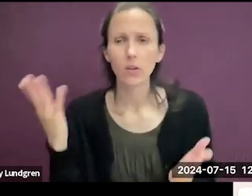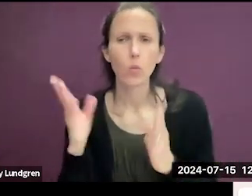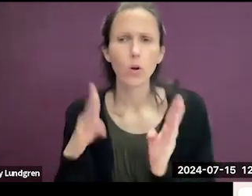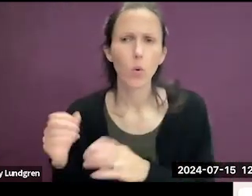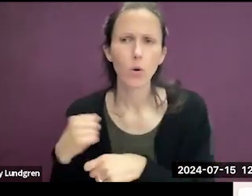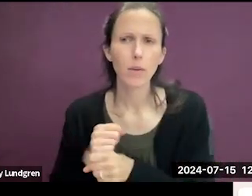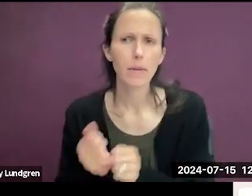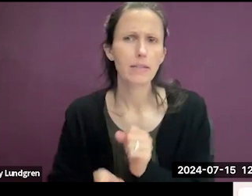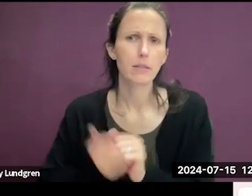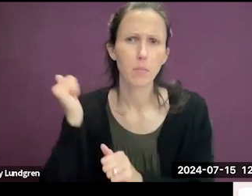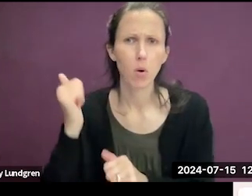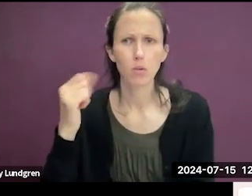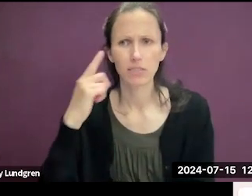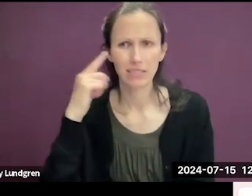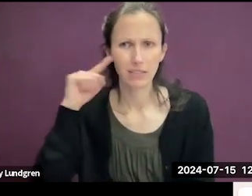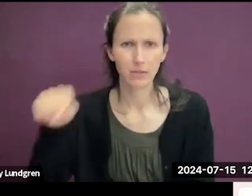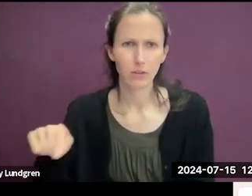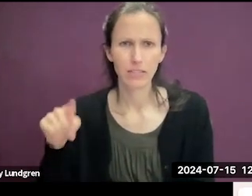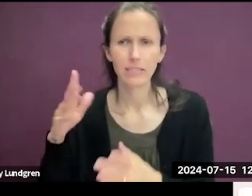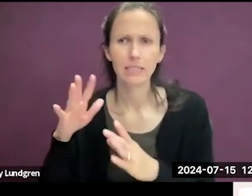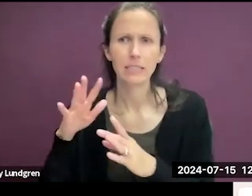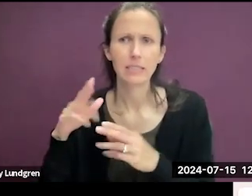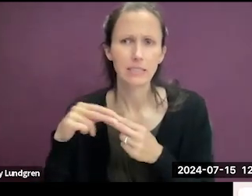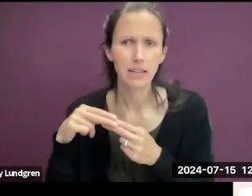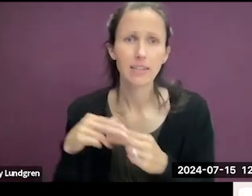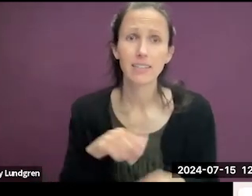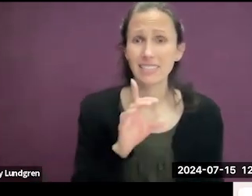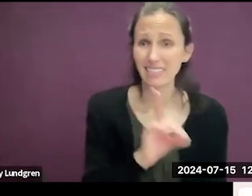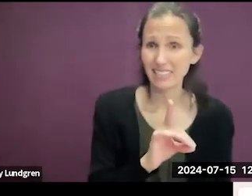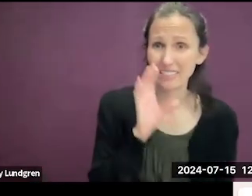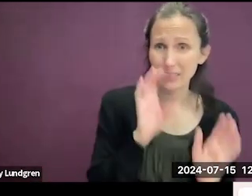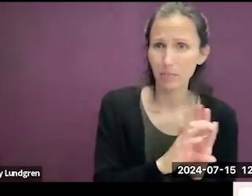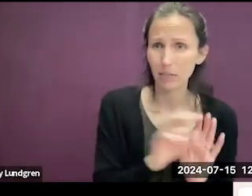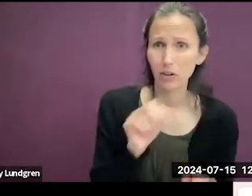D is a colorful image of a duck. And E is, if you tab through the slide,